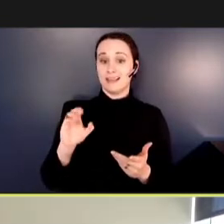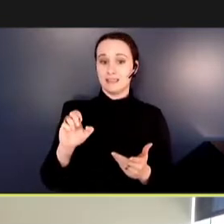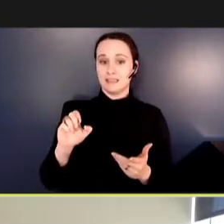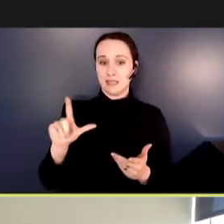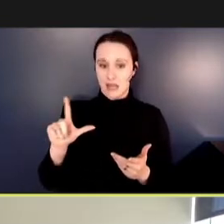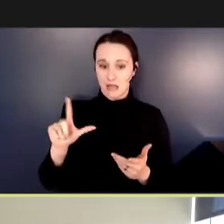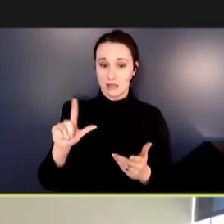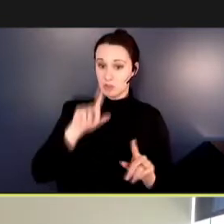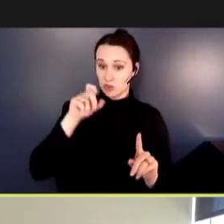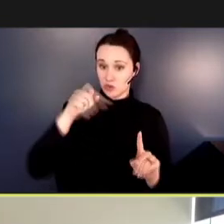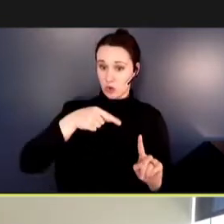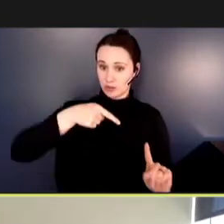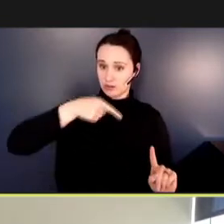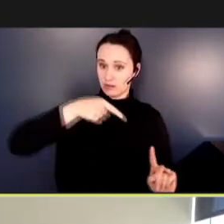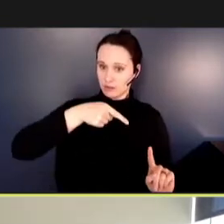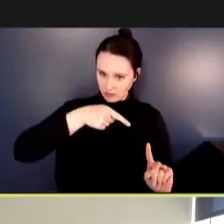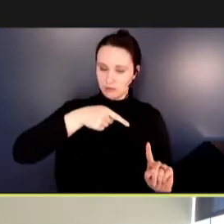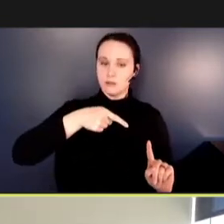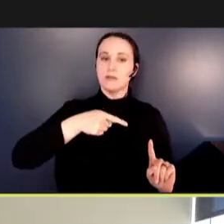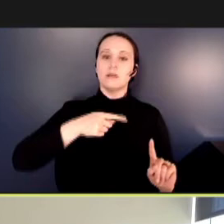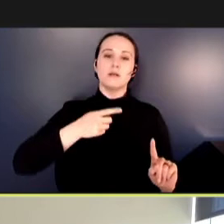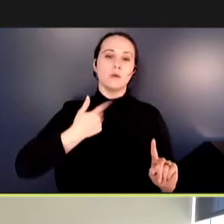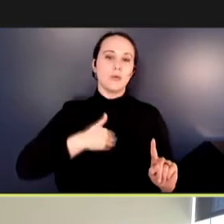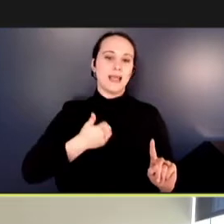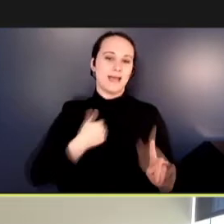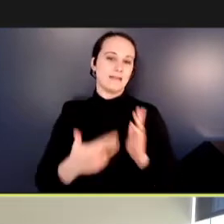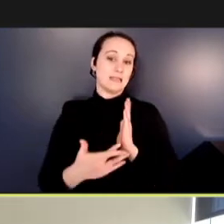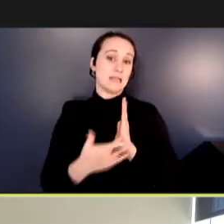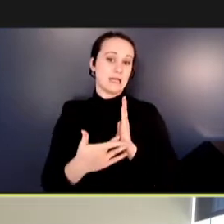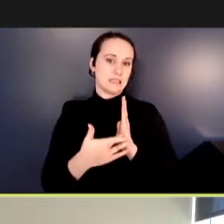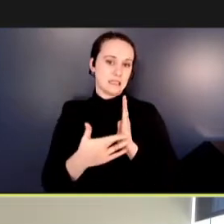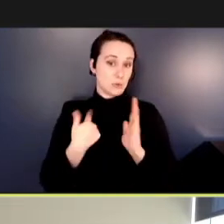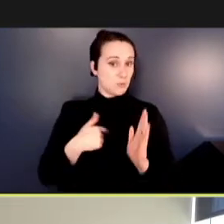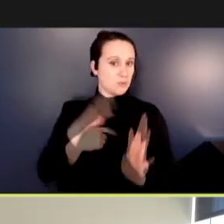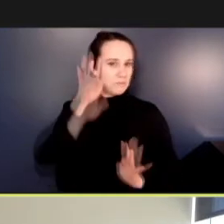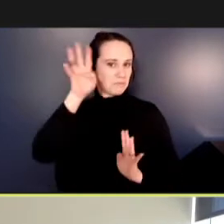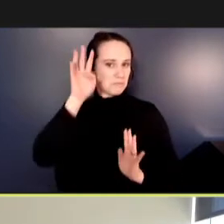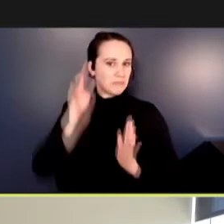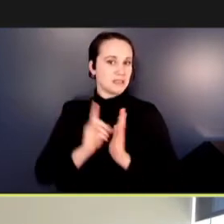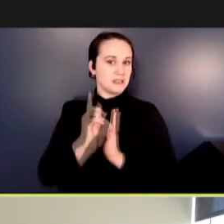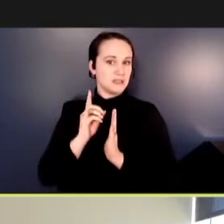we employ mammalian display, which is a technique that we developed during the COVID-19 pandemic